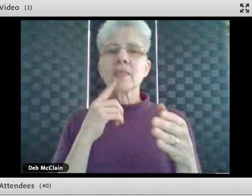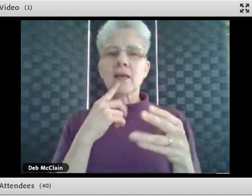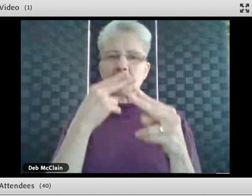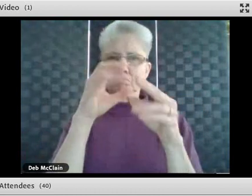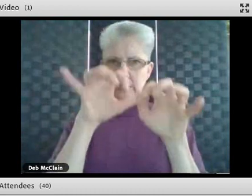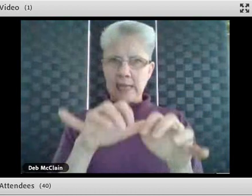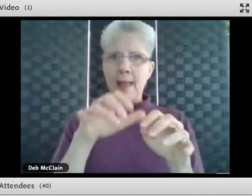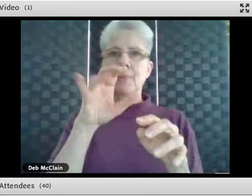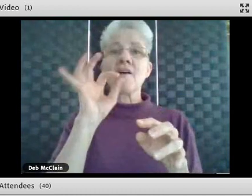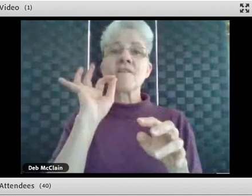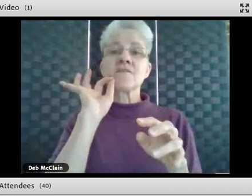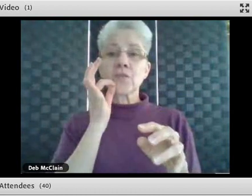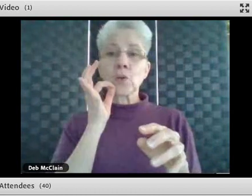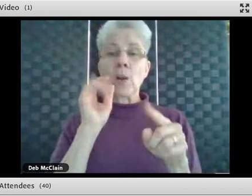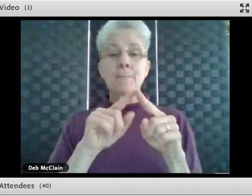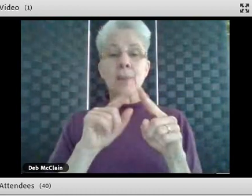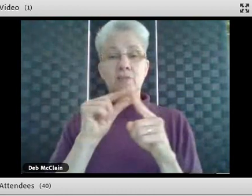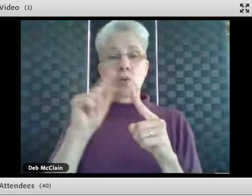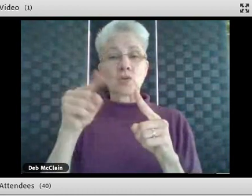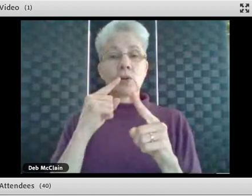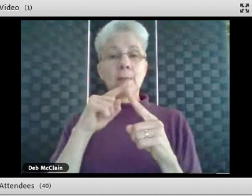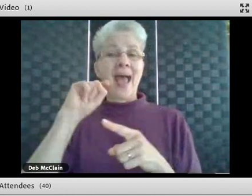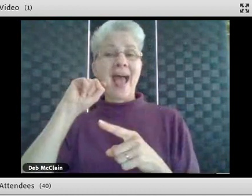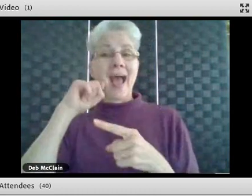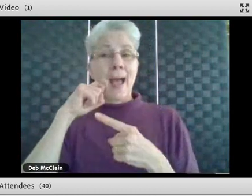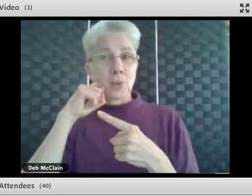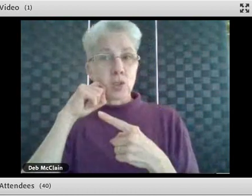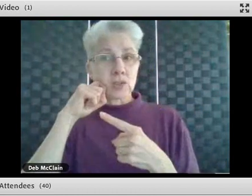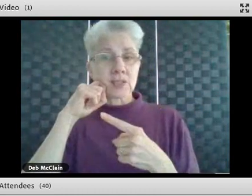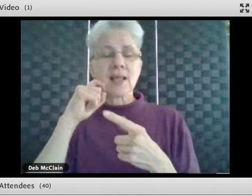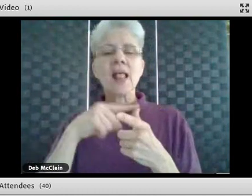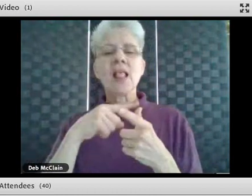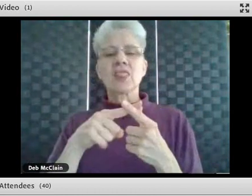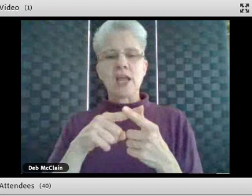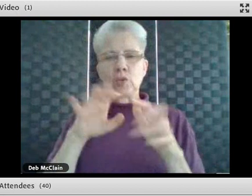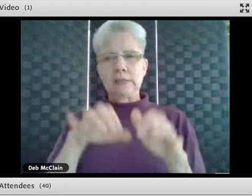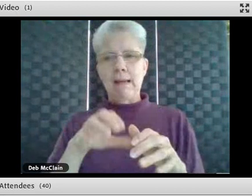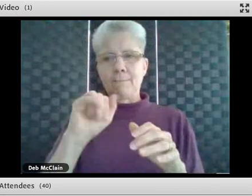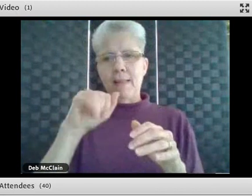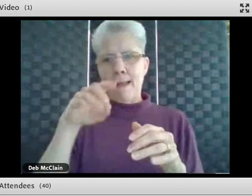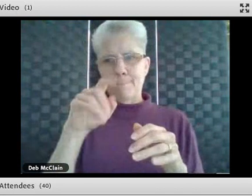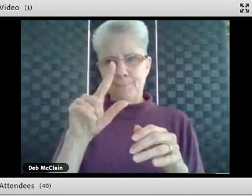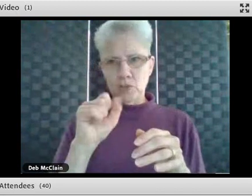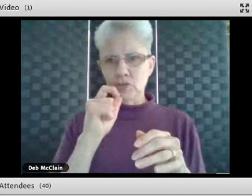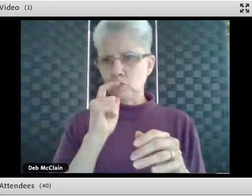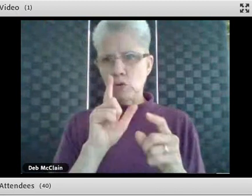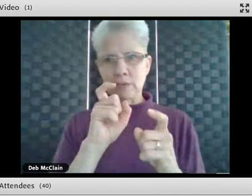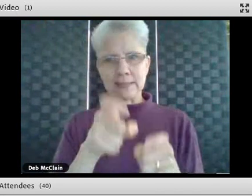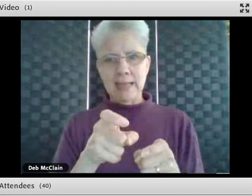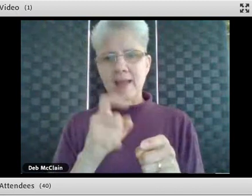However, if the work is only about apples, you assign "apples," right? You don't assign "fruit."